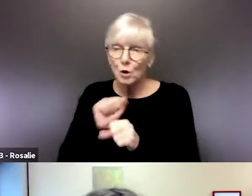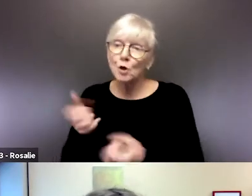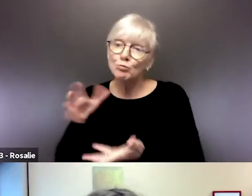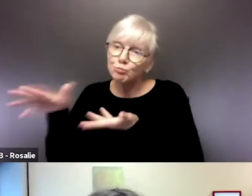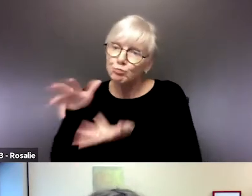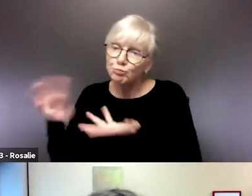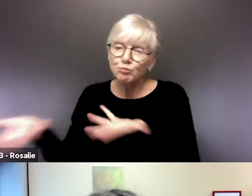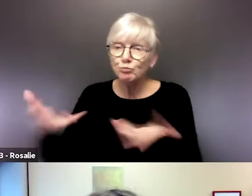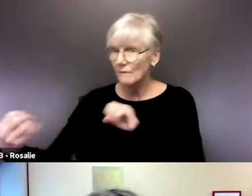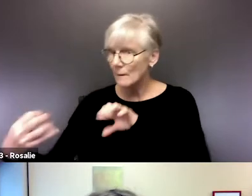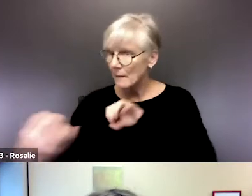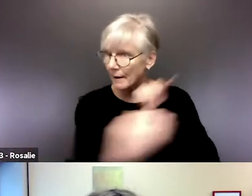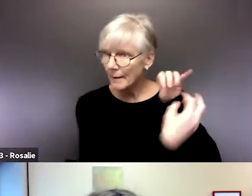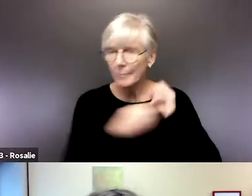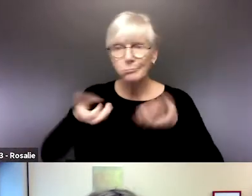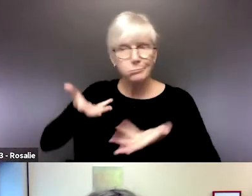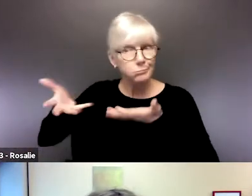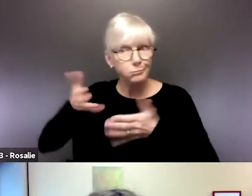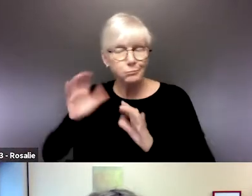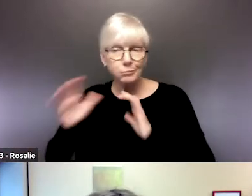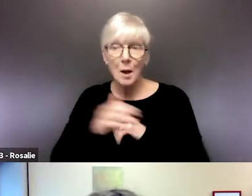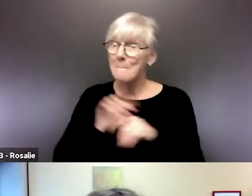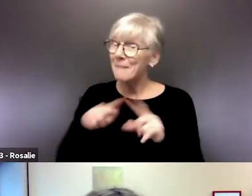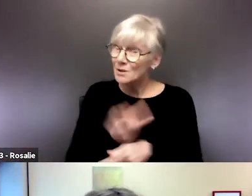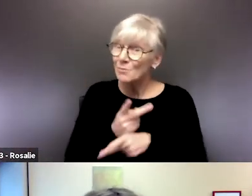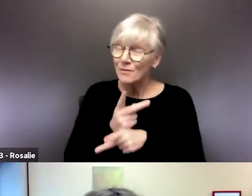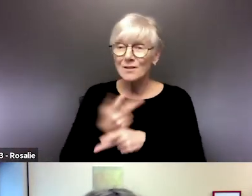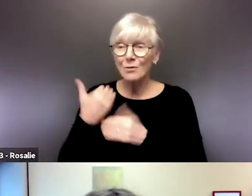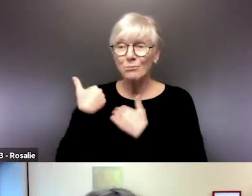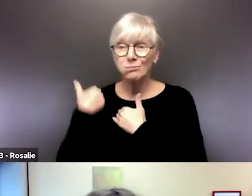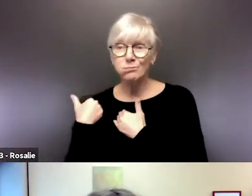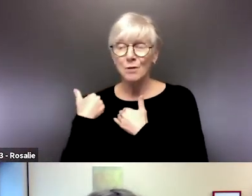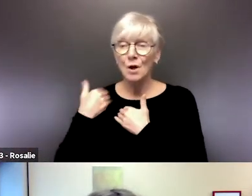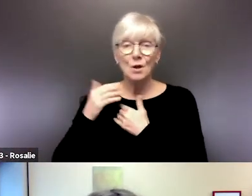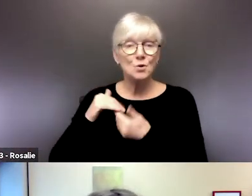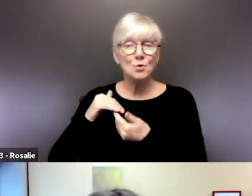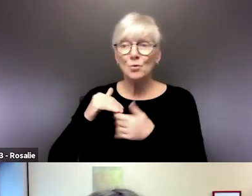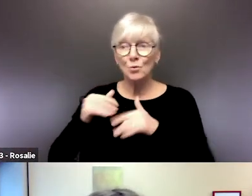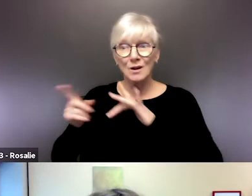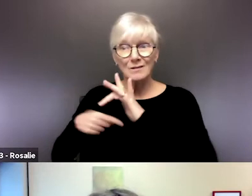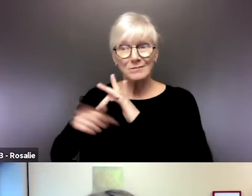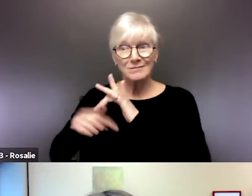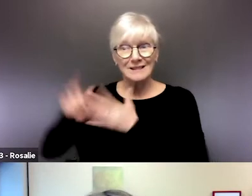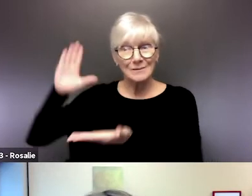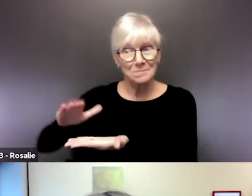But at the same time, they are under pressure to lower accident rates, increase productivity